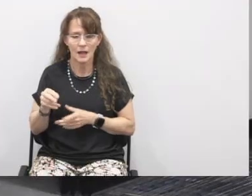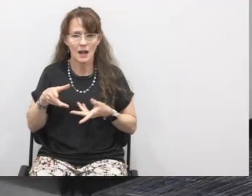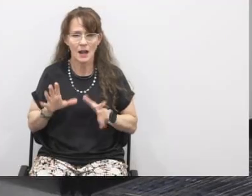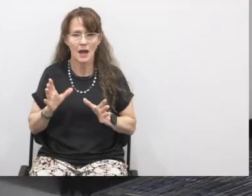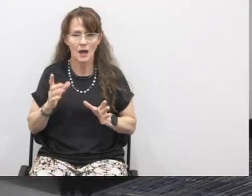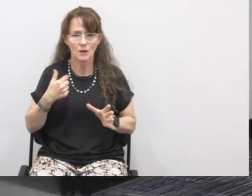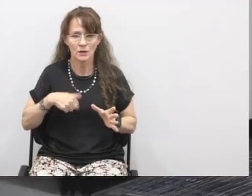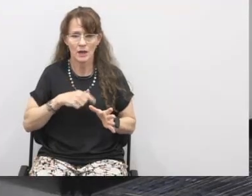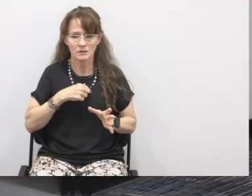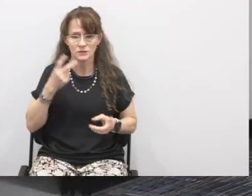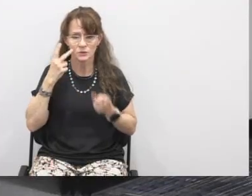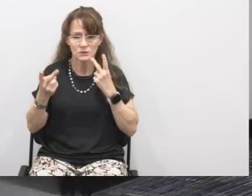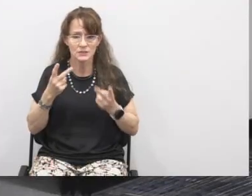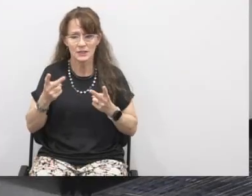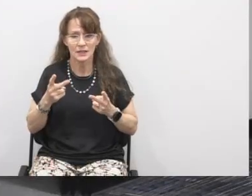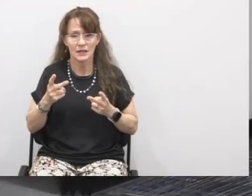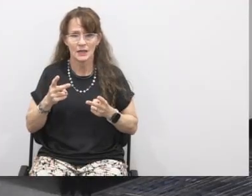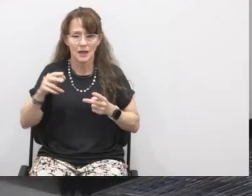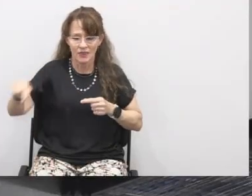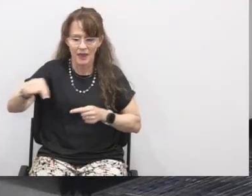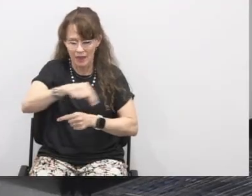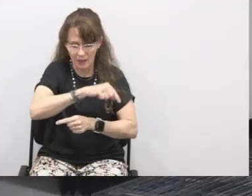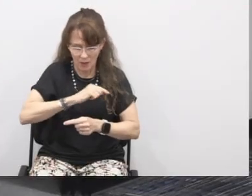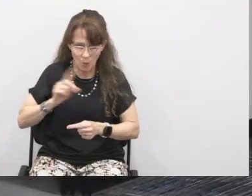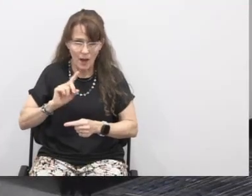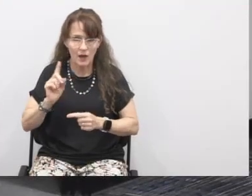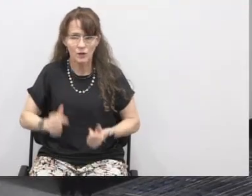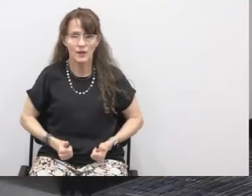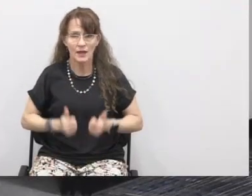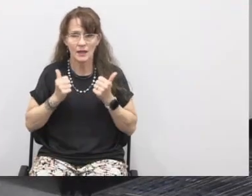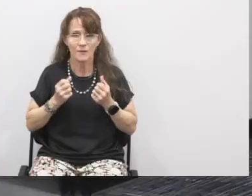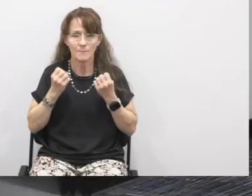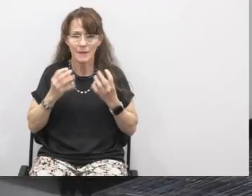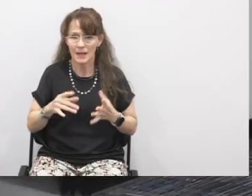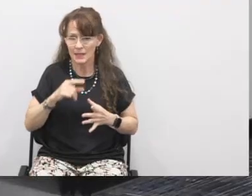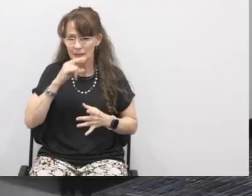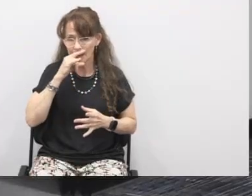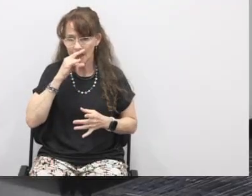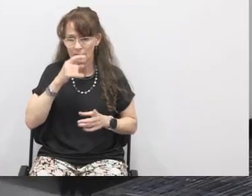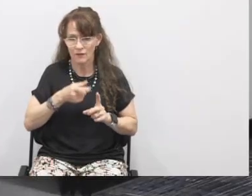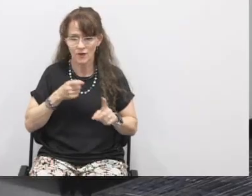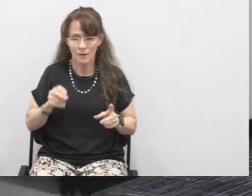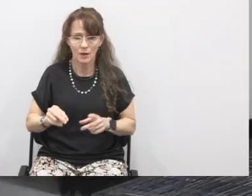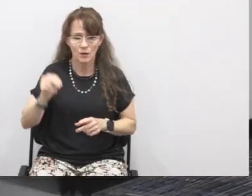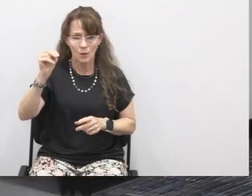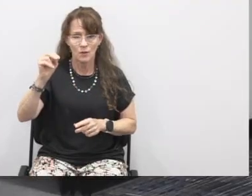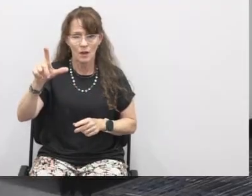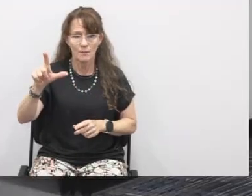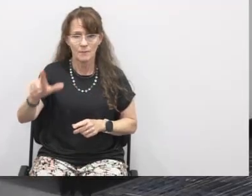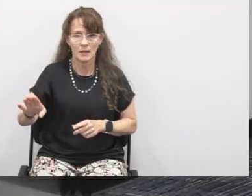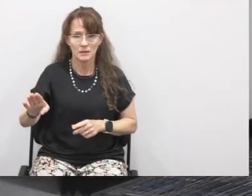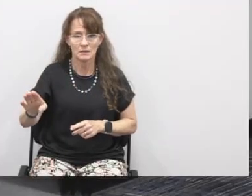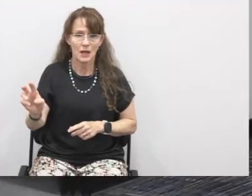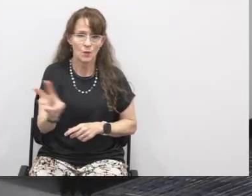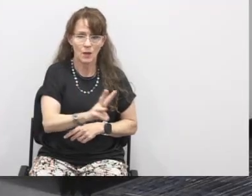the geographical data of our school. So we saw that a lot of our kids came actually from North Long Beach and Westside Long Beach.